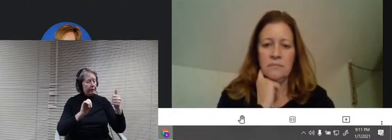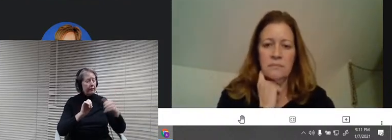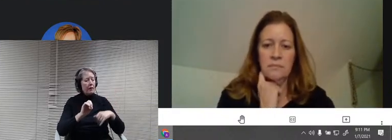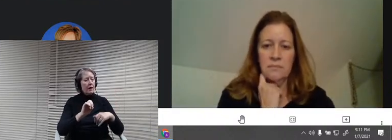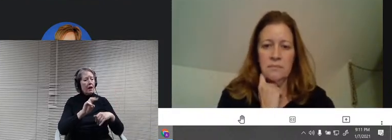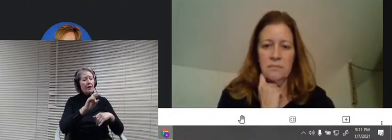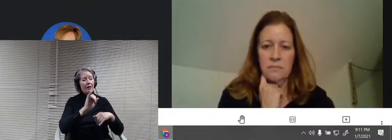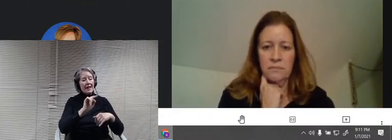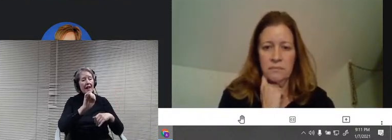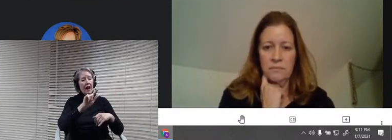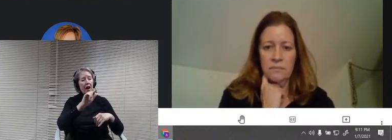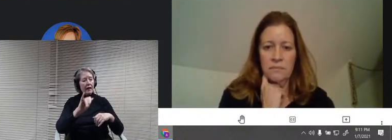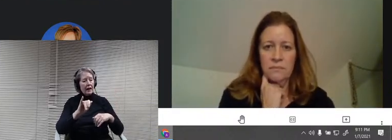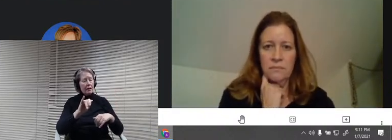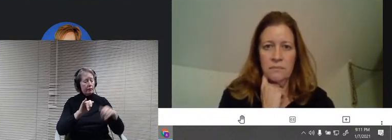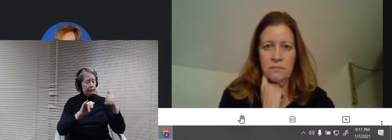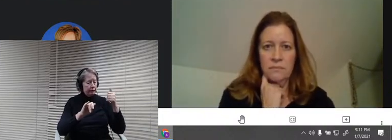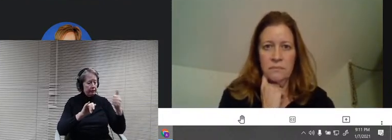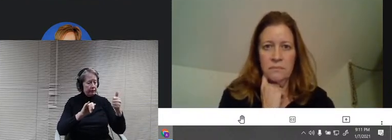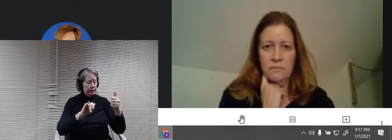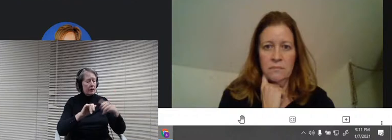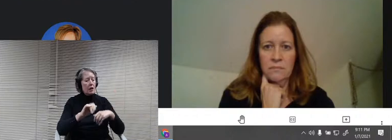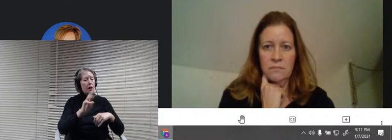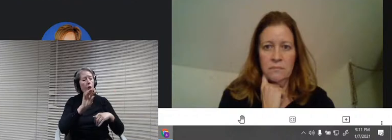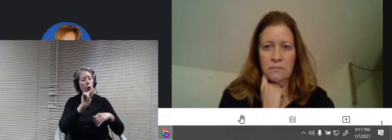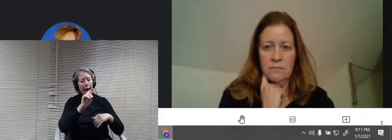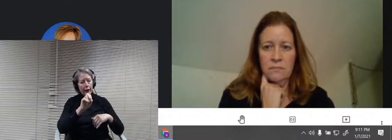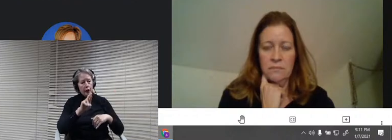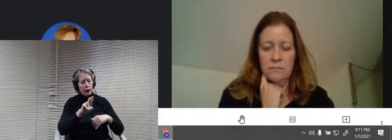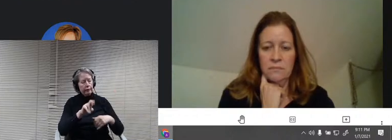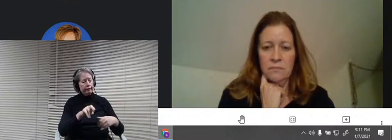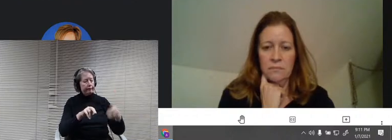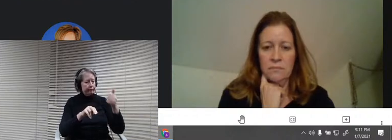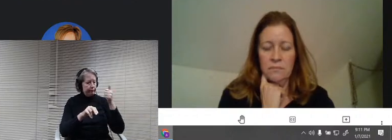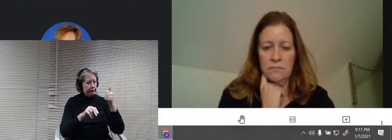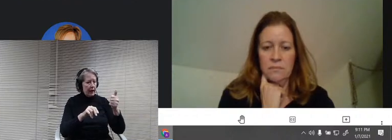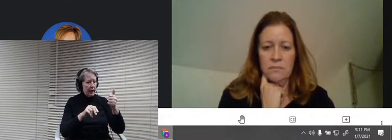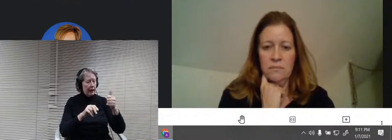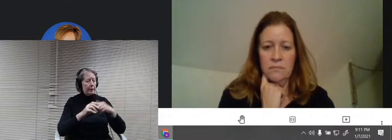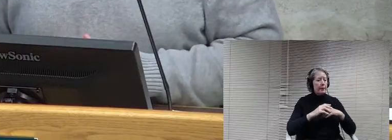Member Wagner. Hi thank you board members with seven eyes of